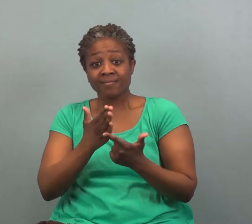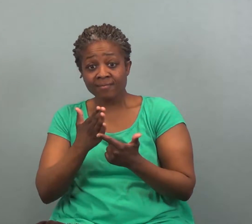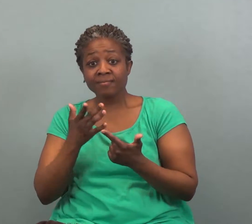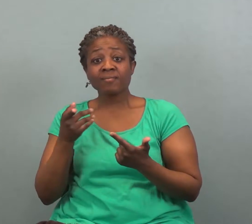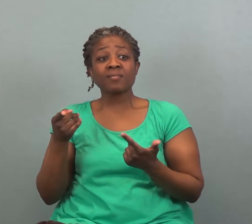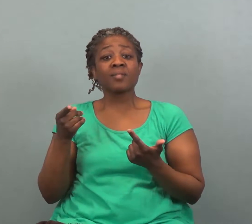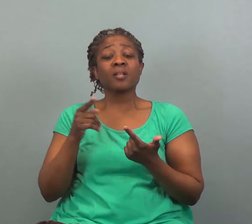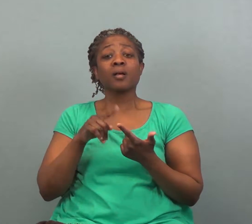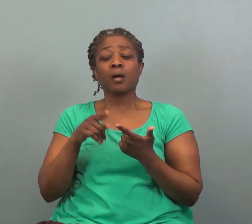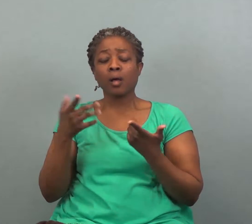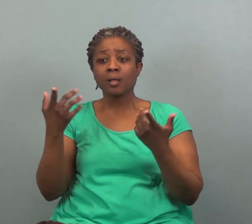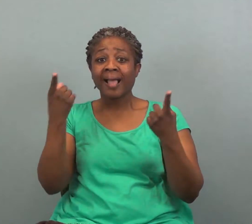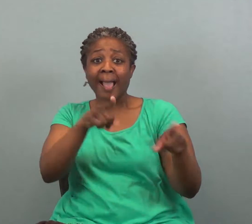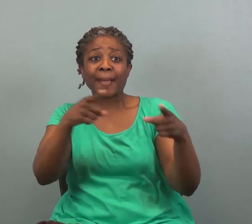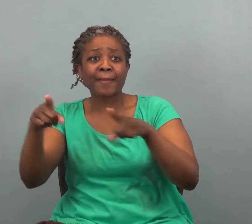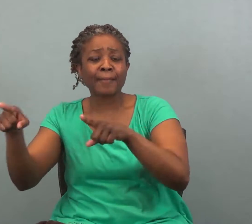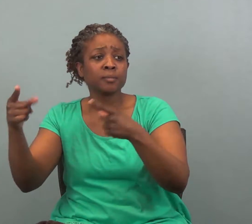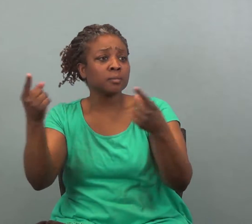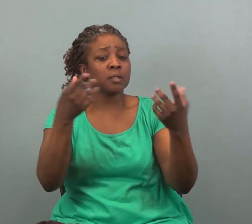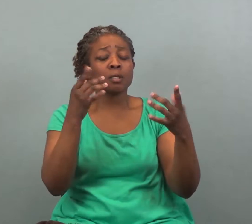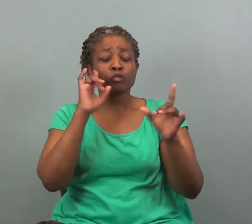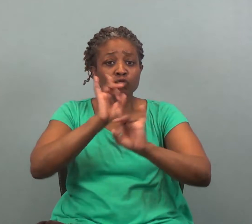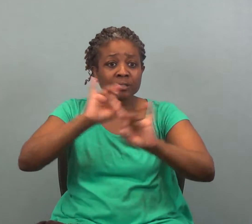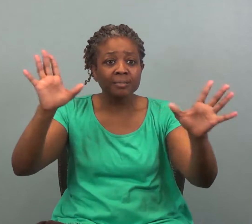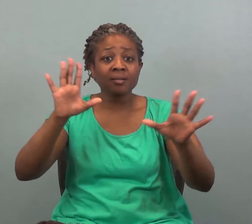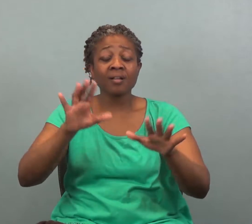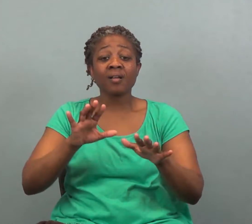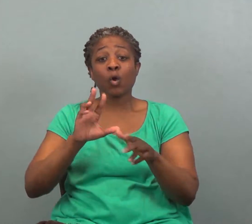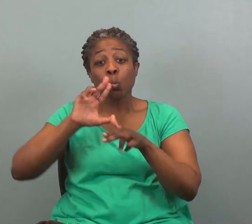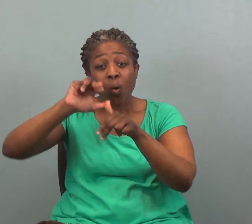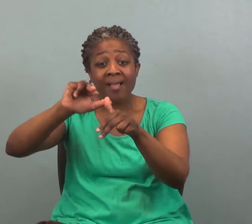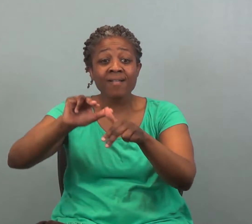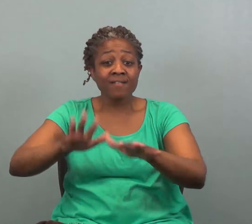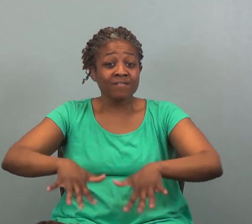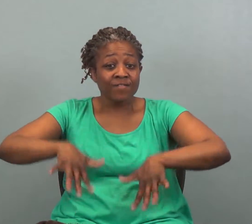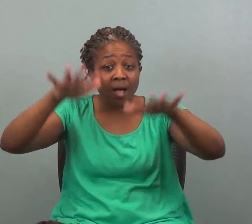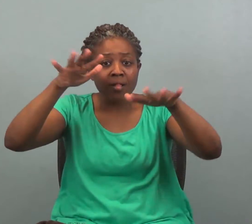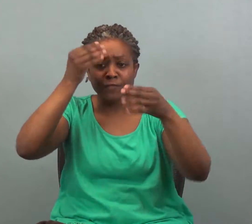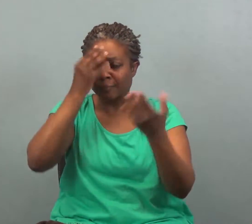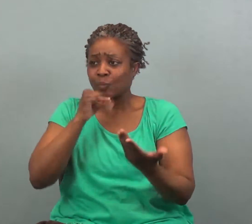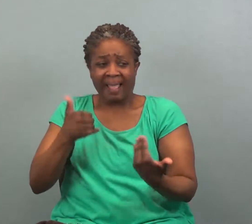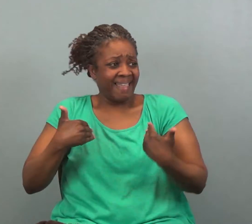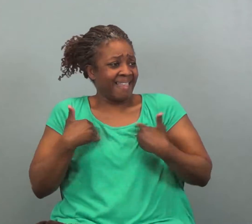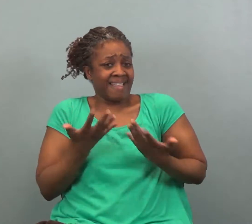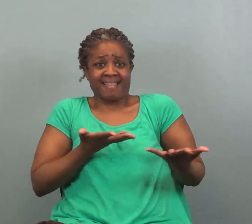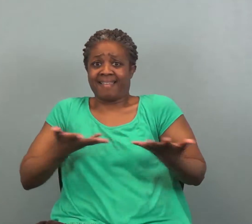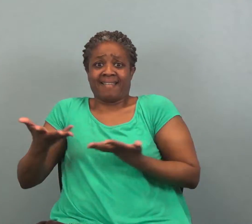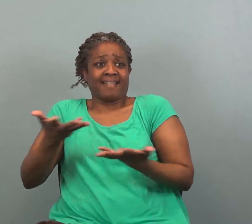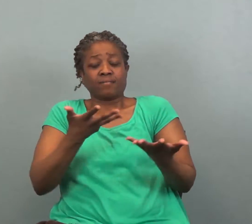Deaf community members often have no access to information about crises and natural disasters.